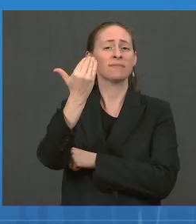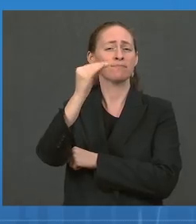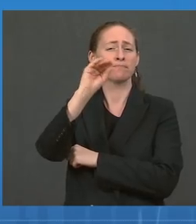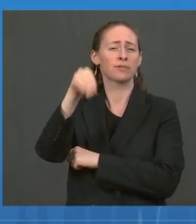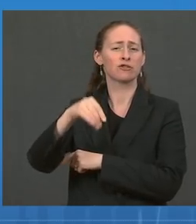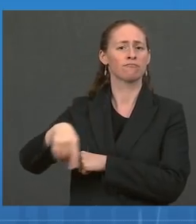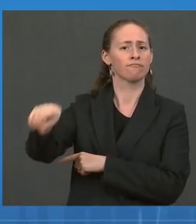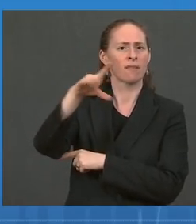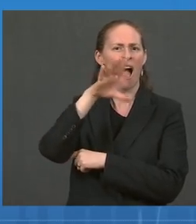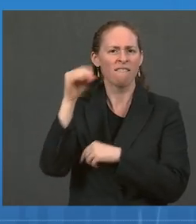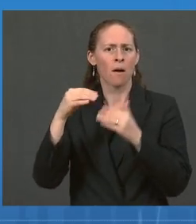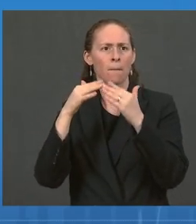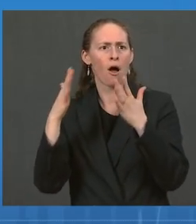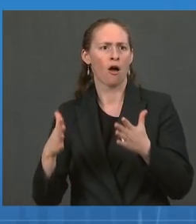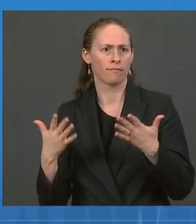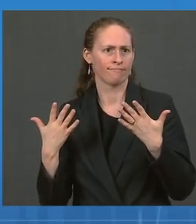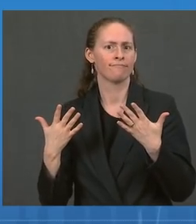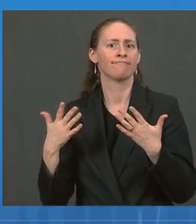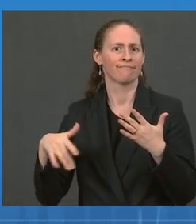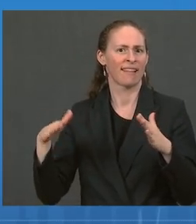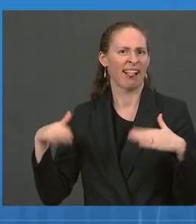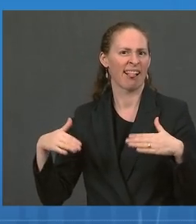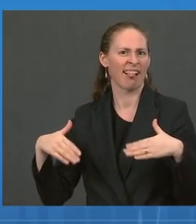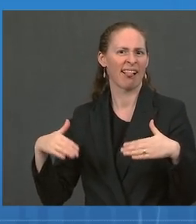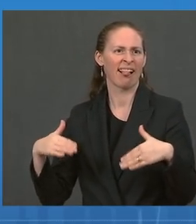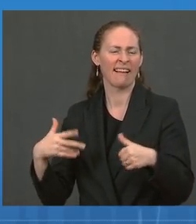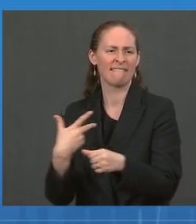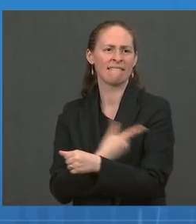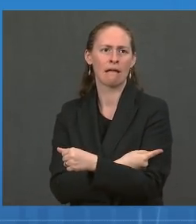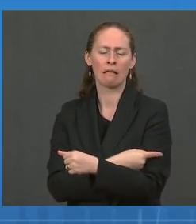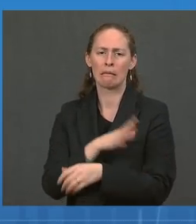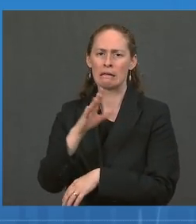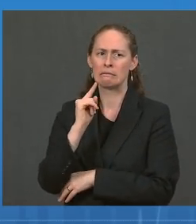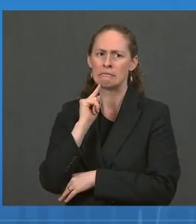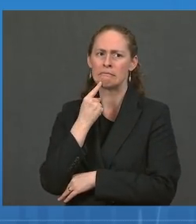and this puts them at severe risk of severe disease from COVID-19.